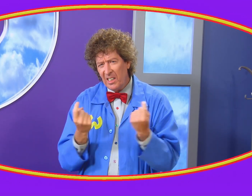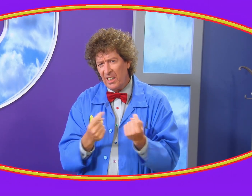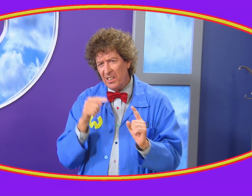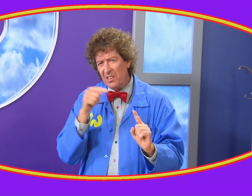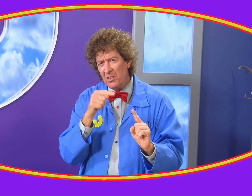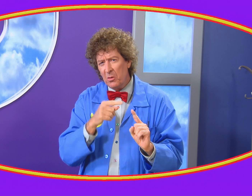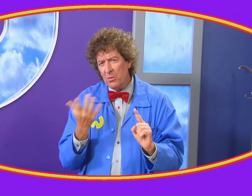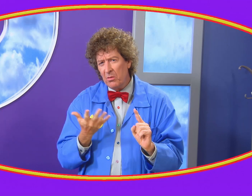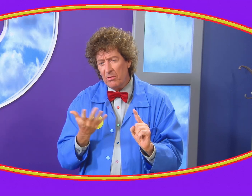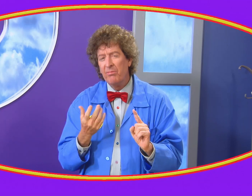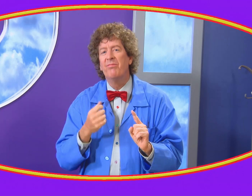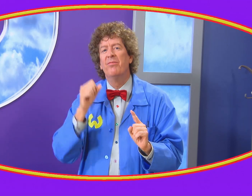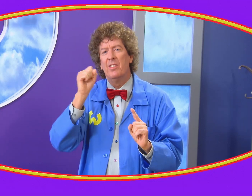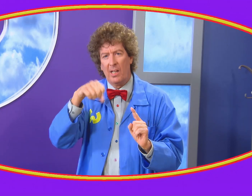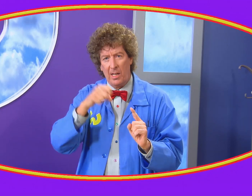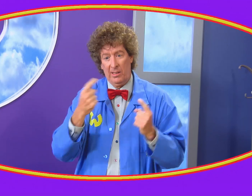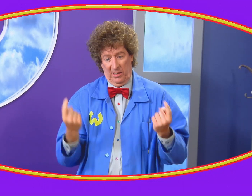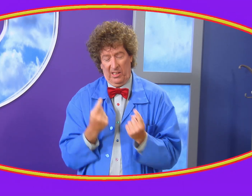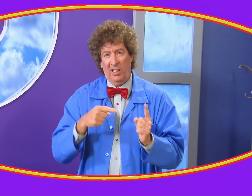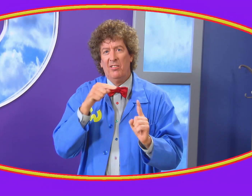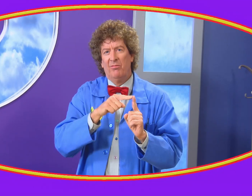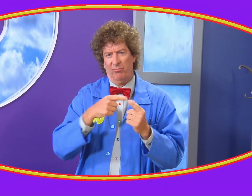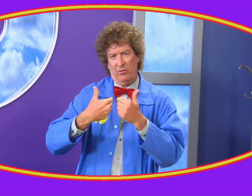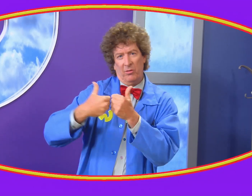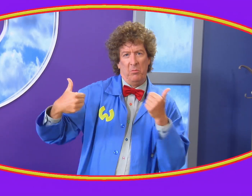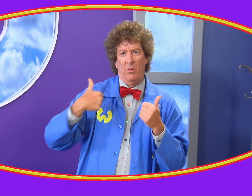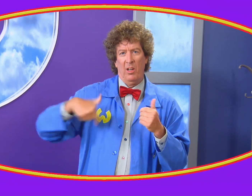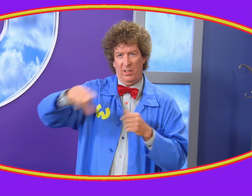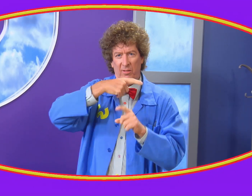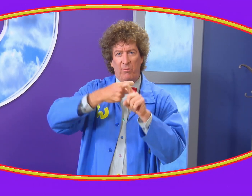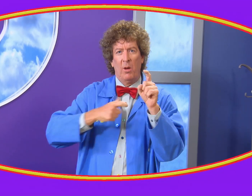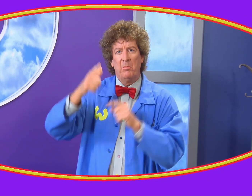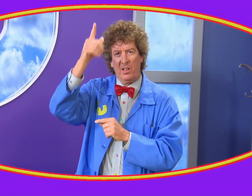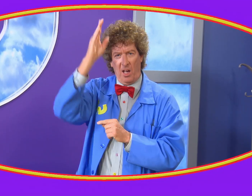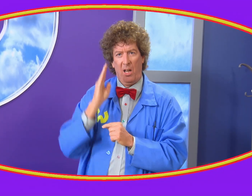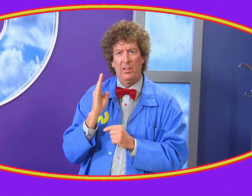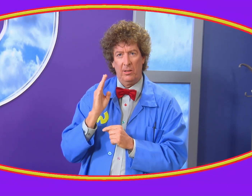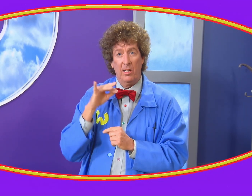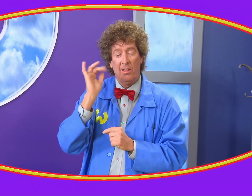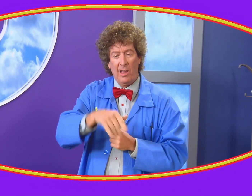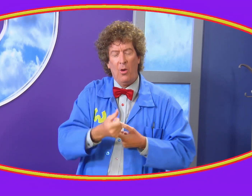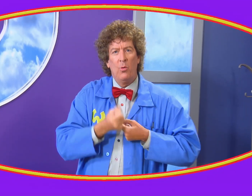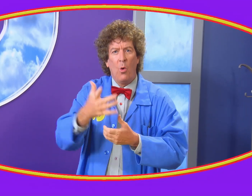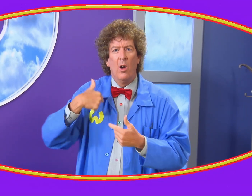WHAT IS SIN? SIN IS WHAT SEPARATES US FROM GOD.